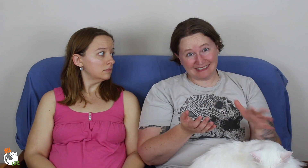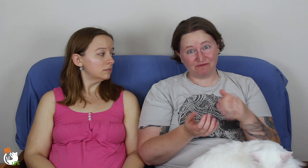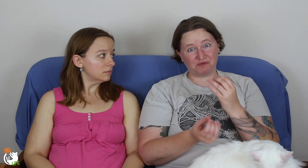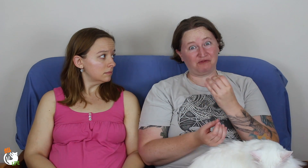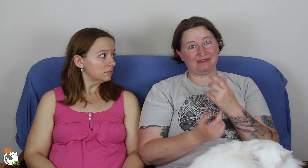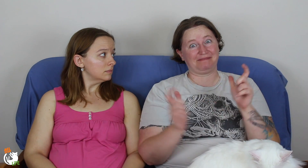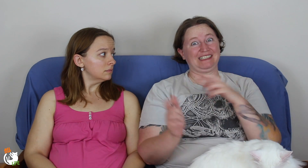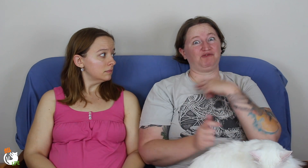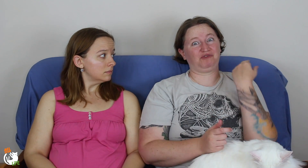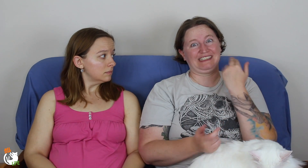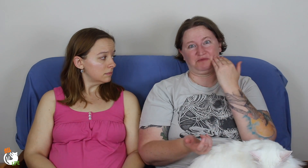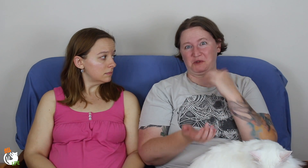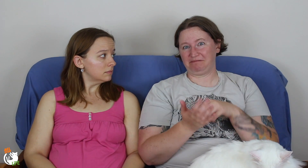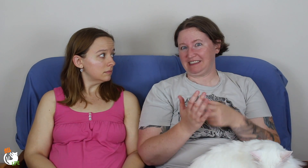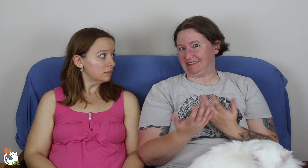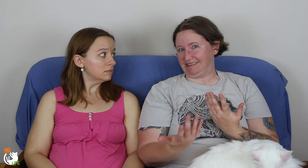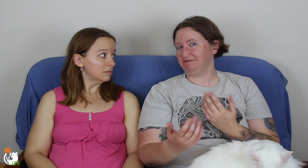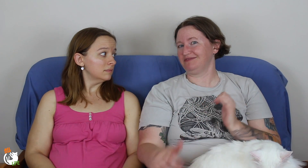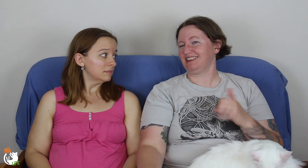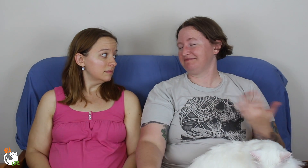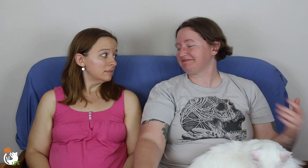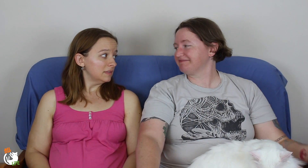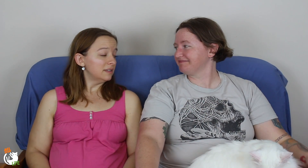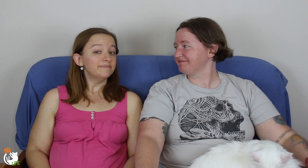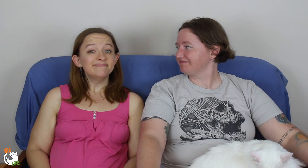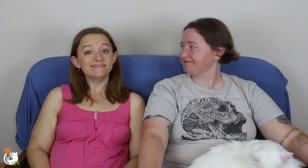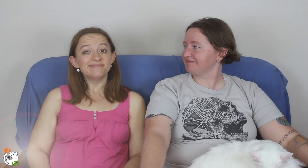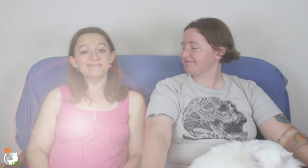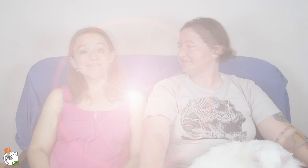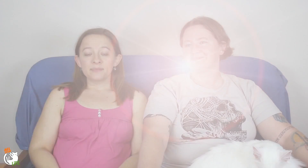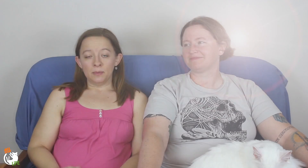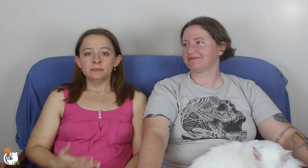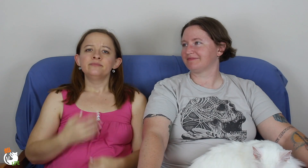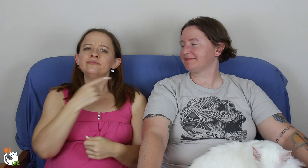you're risking it's going to be way too expensive and it's a big risk.